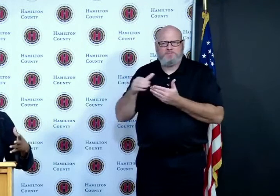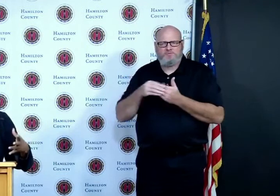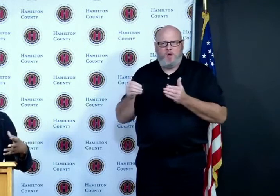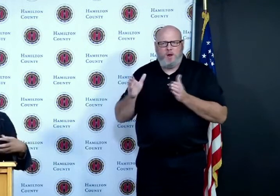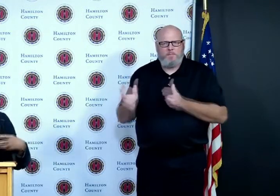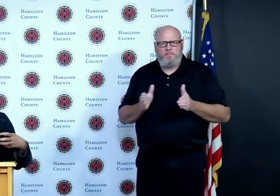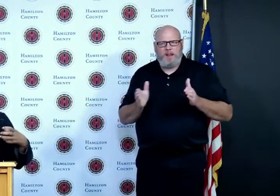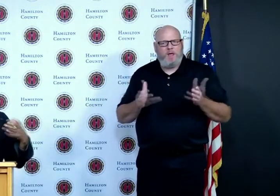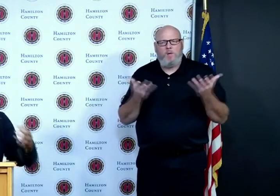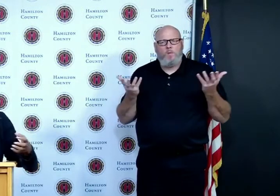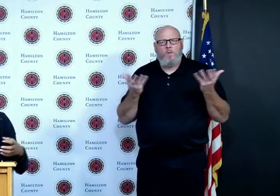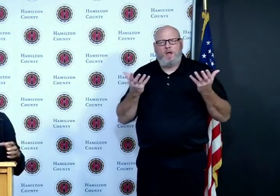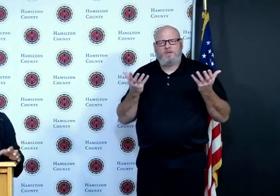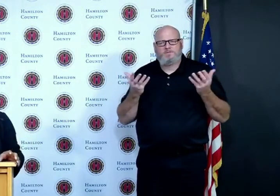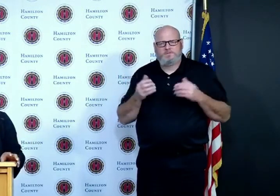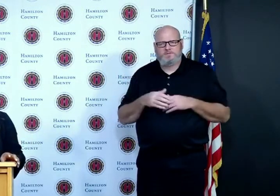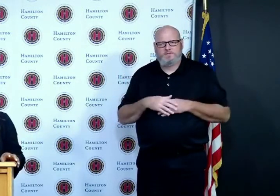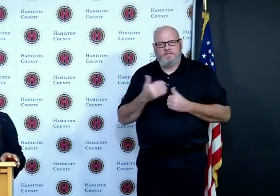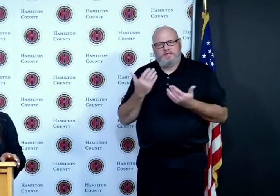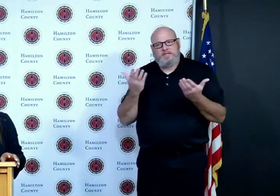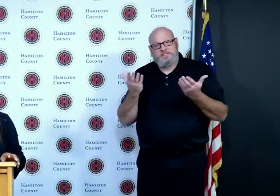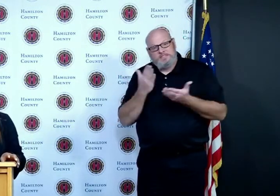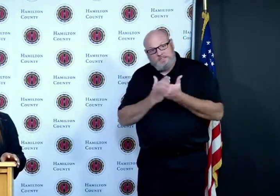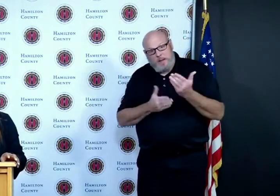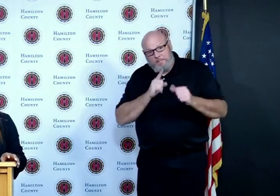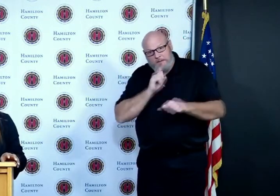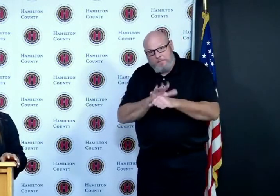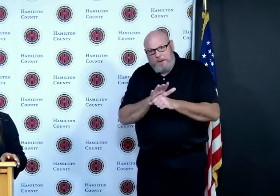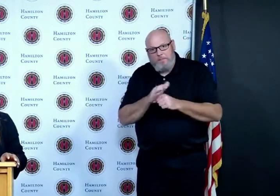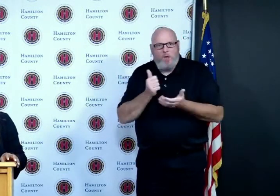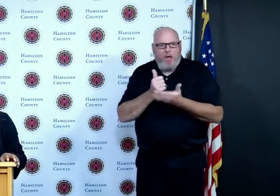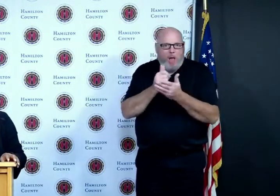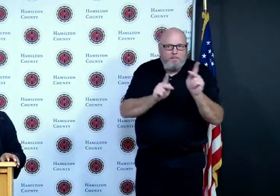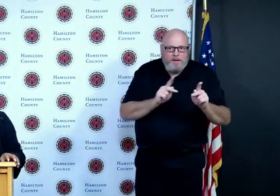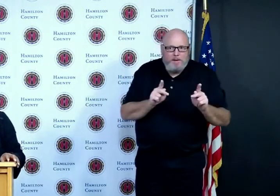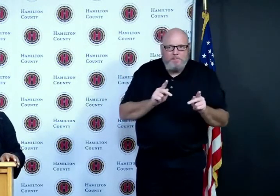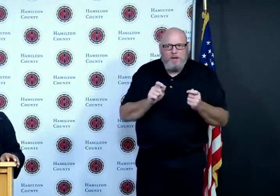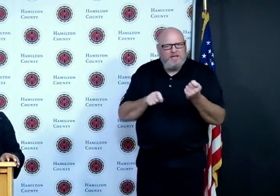been committed to helping people and we want to make sure that continues to go but then we have